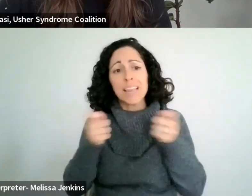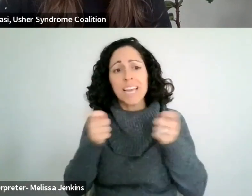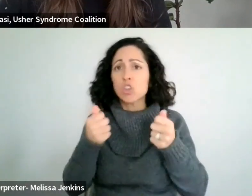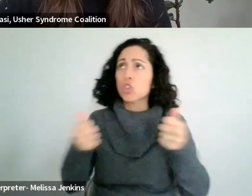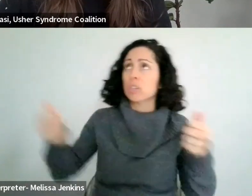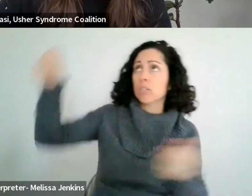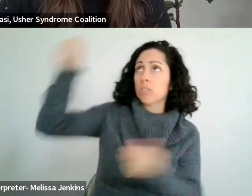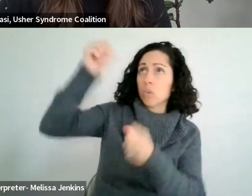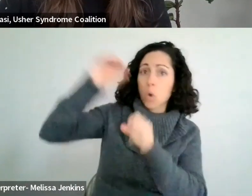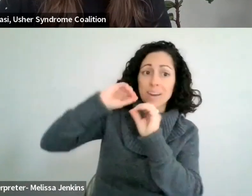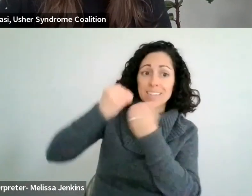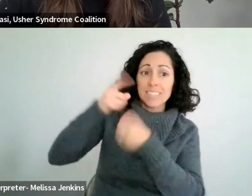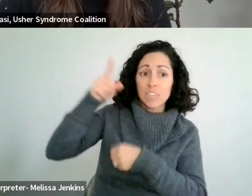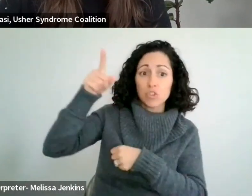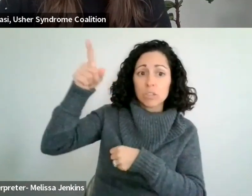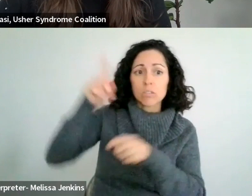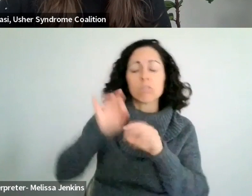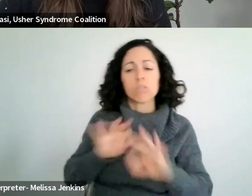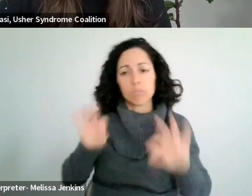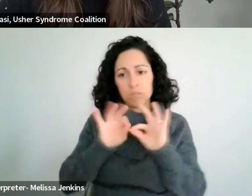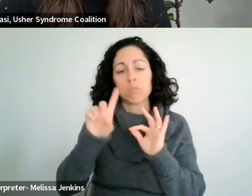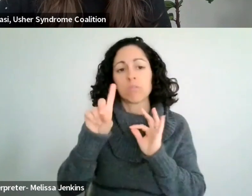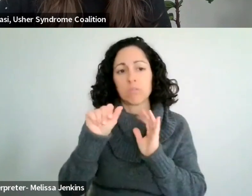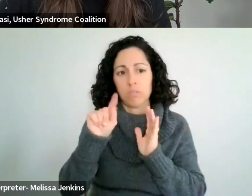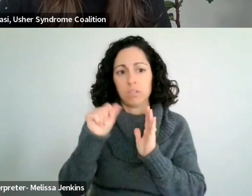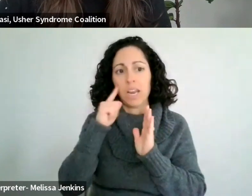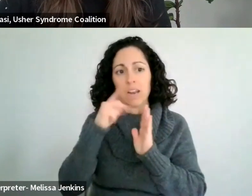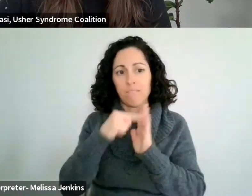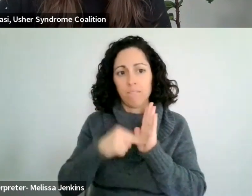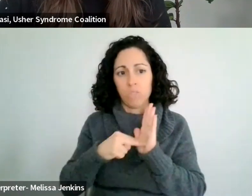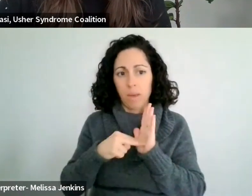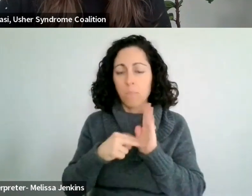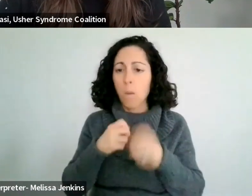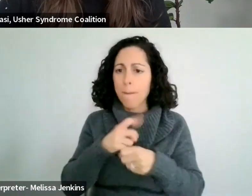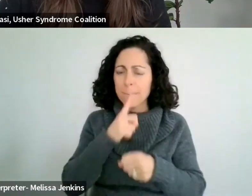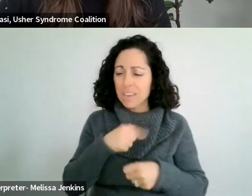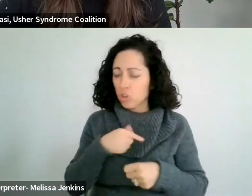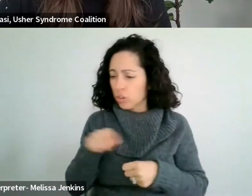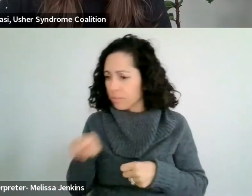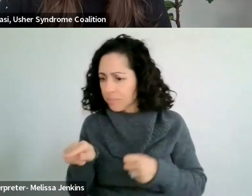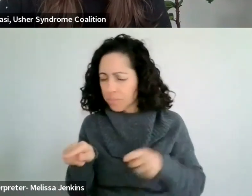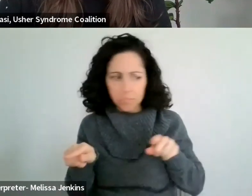that any effect we see is a true effect and not a chance effect.